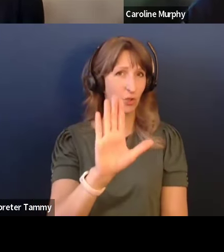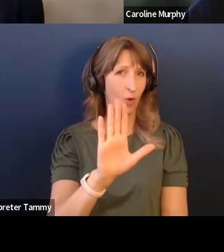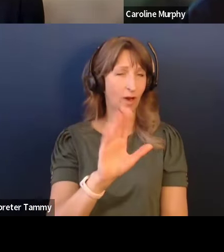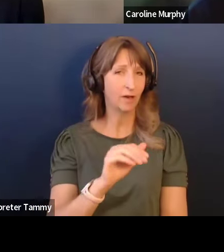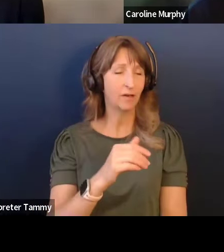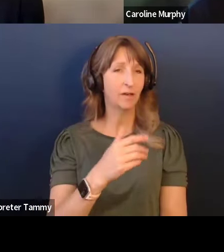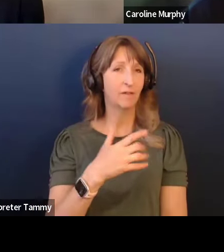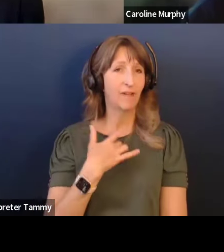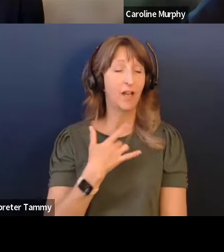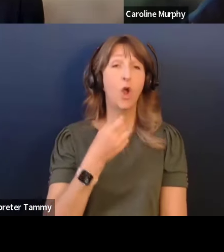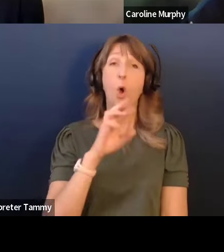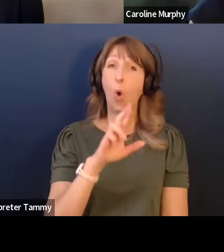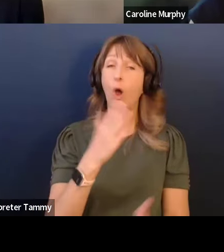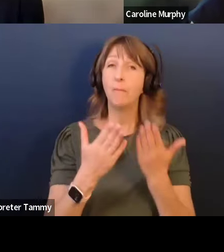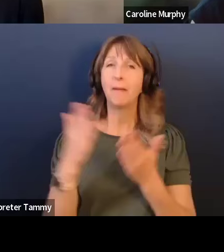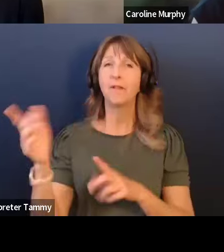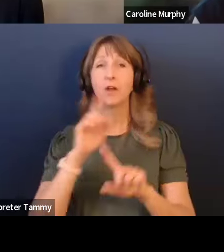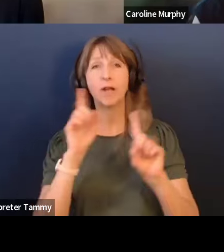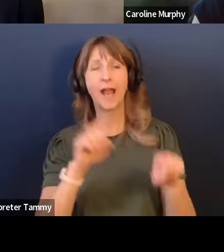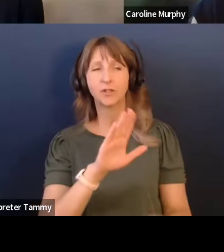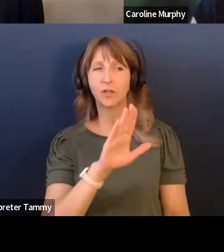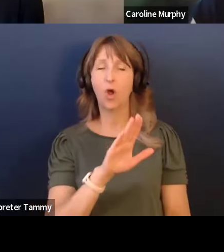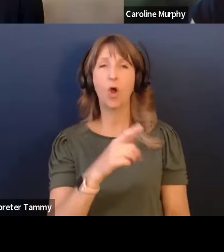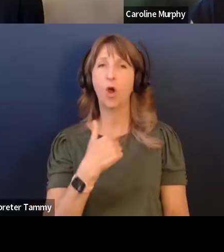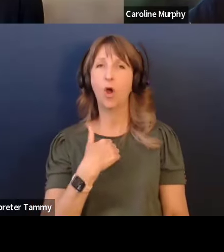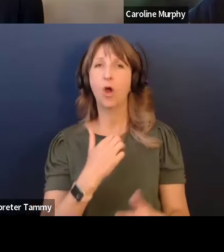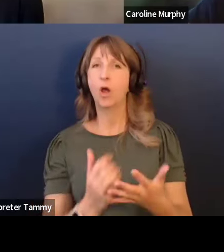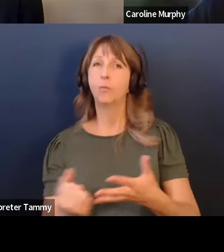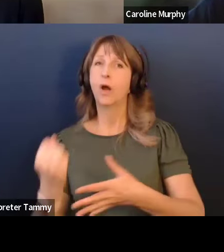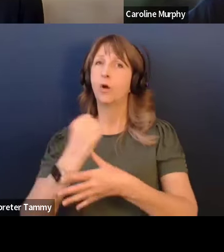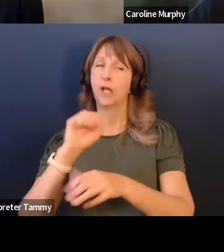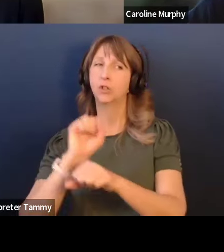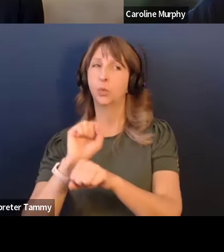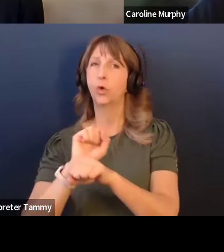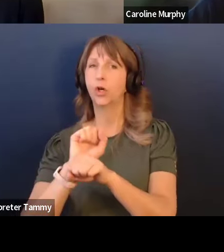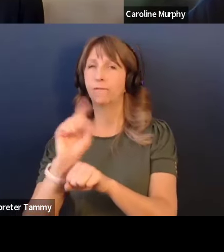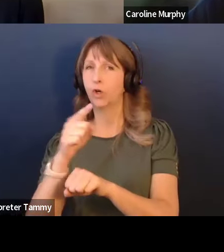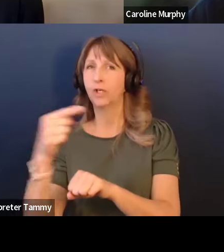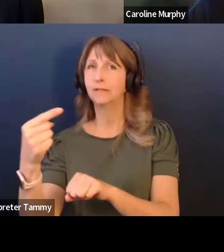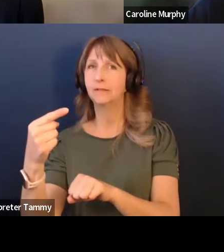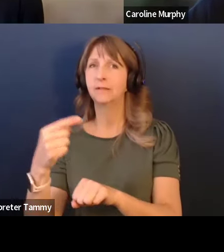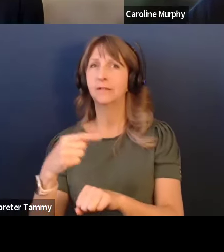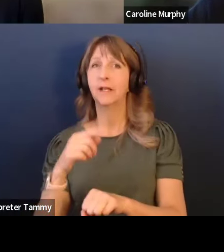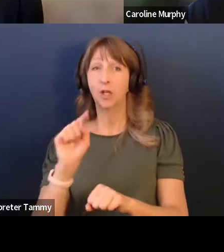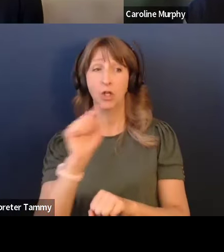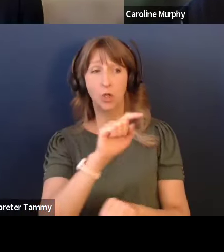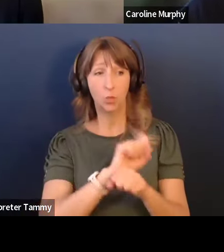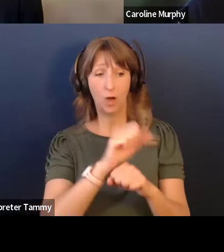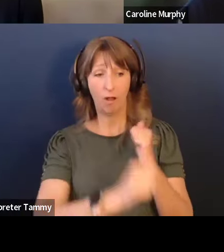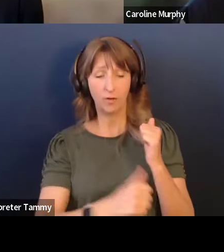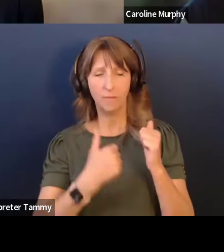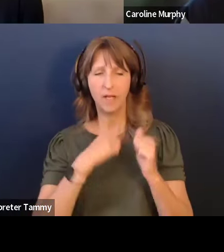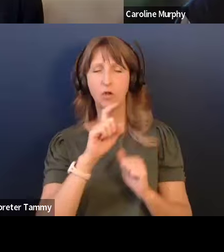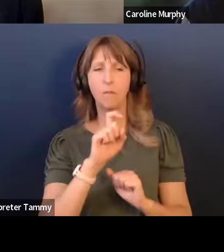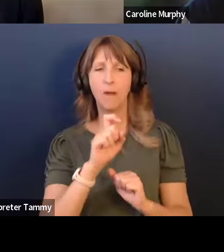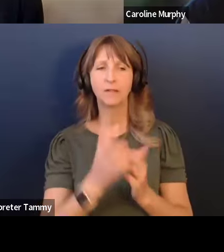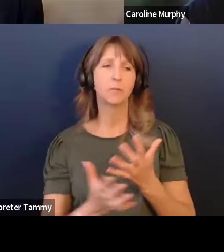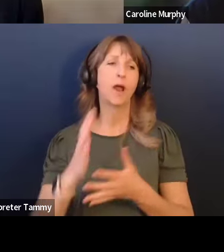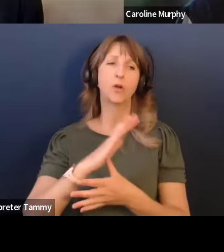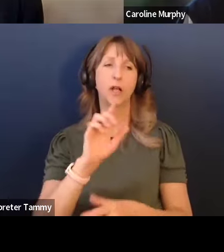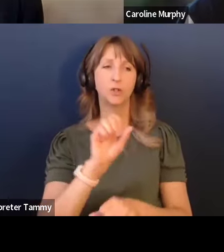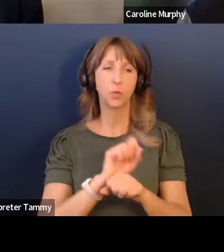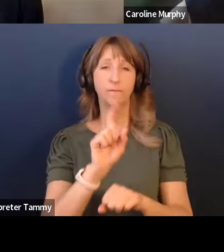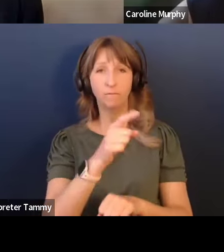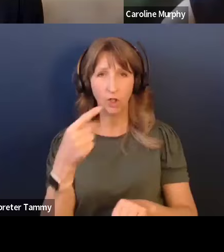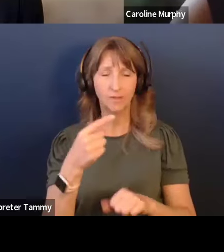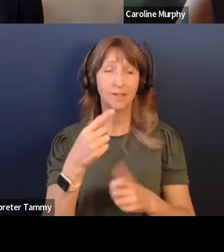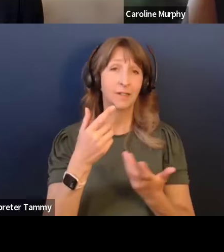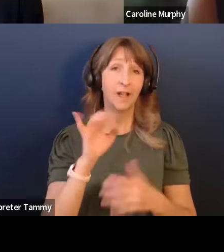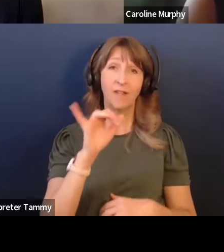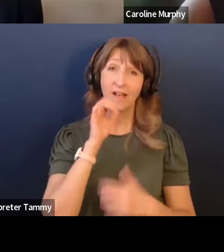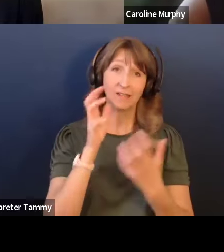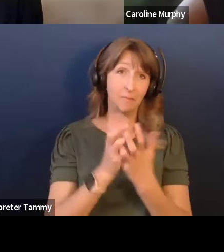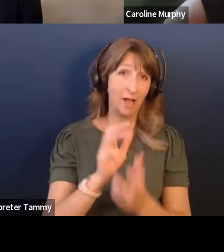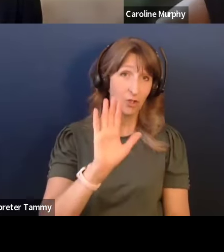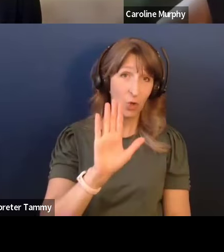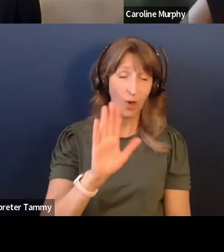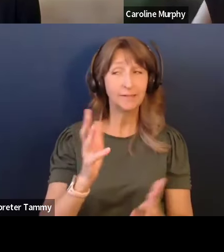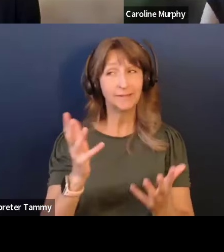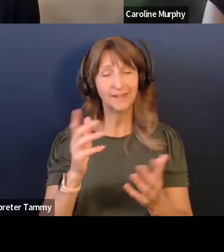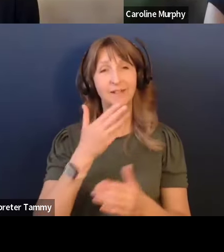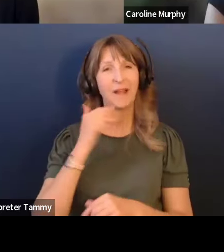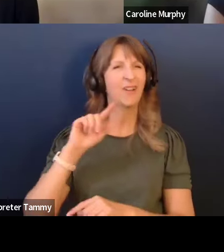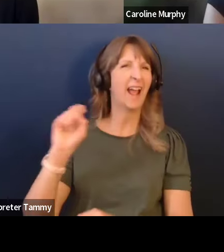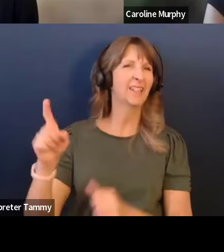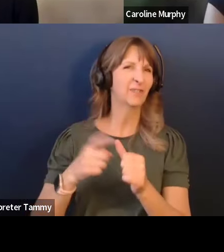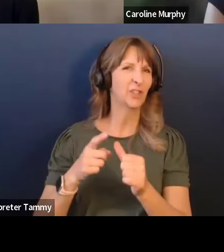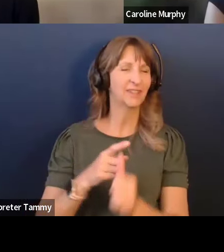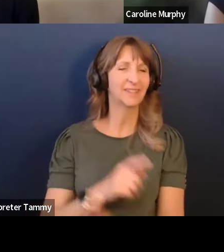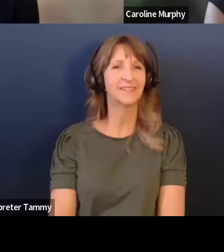other than anyone's personal life. >> I think it's important to remember that.